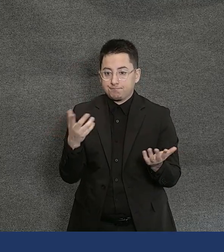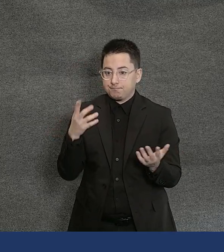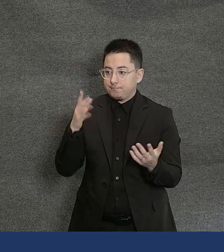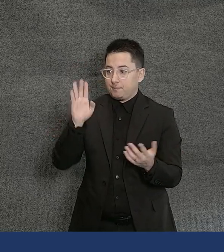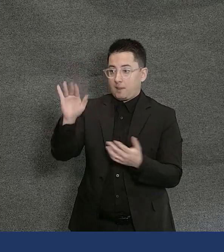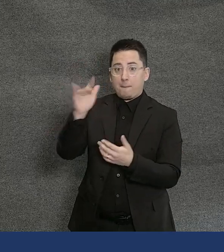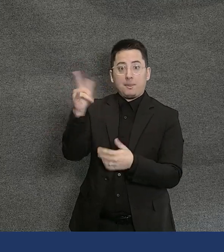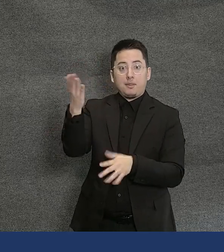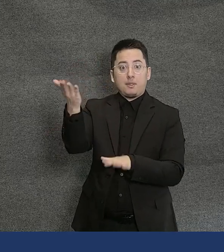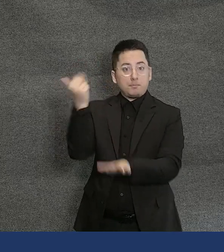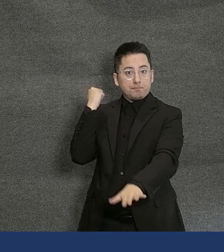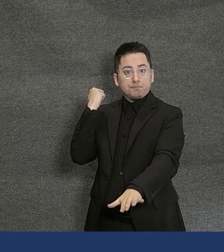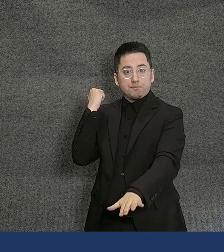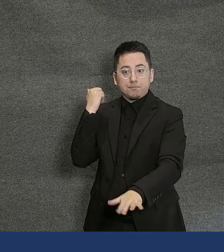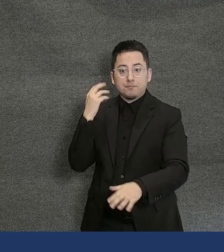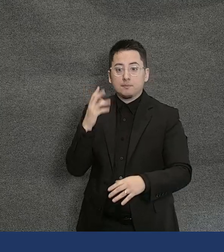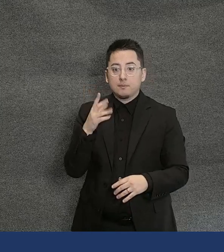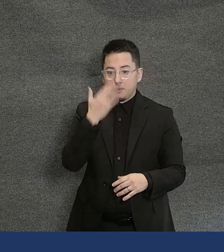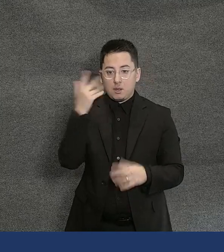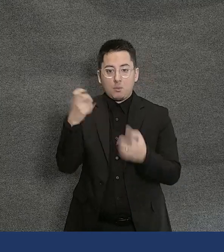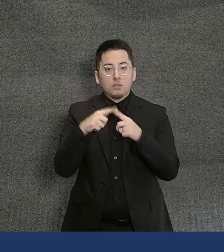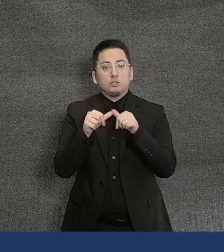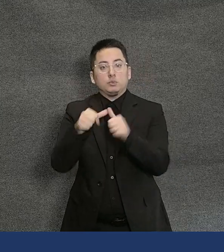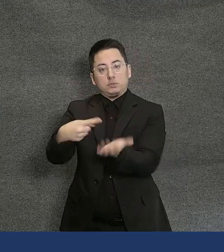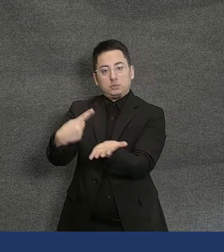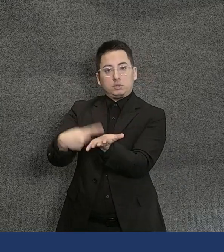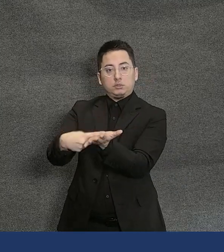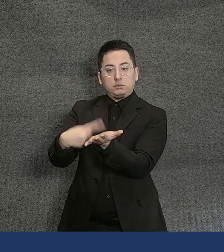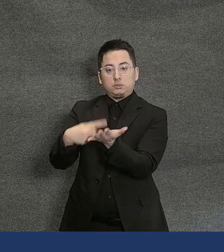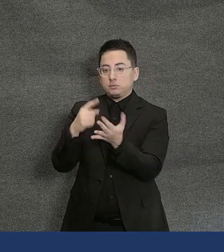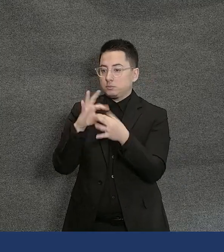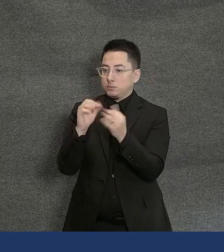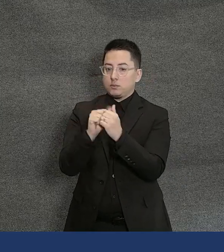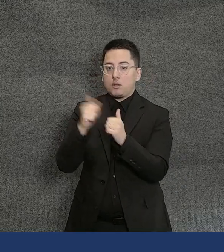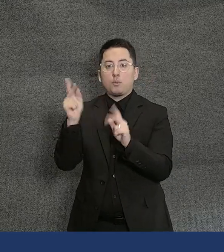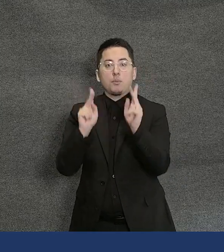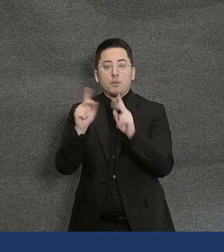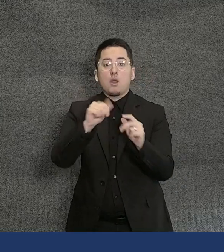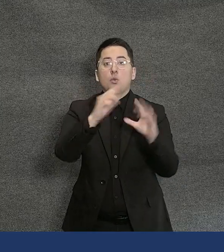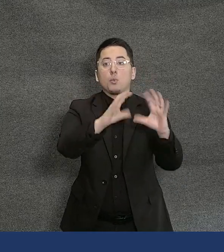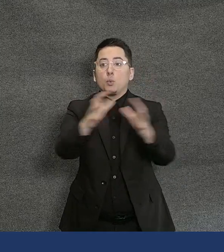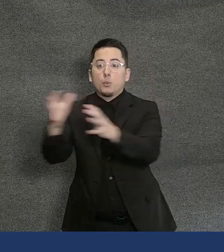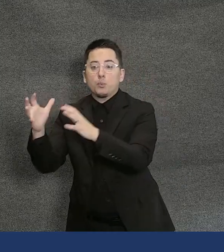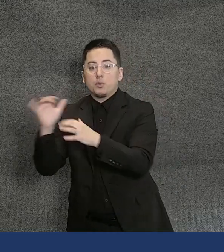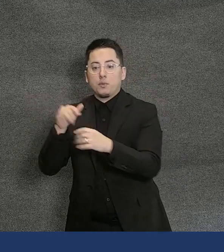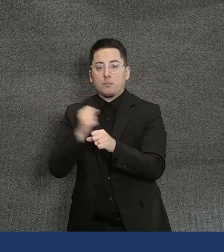pending further conversation and trying to figure out what makes the most sense.